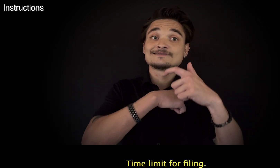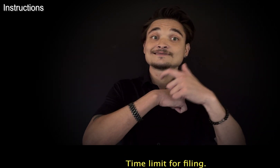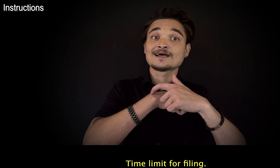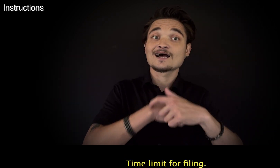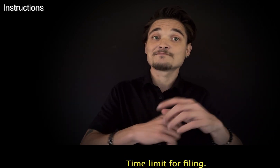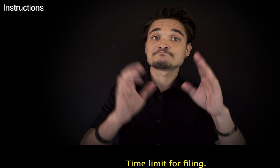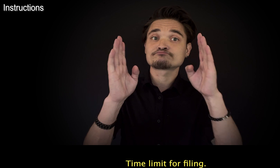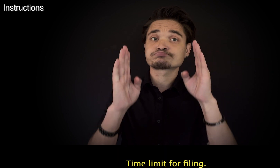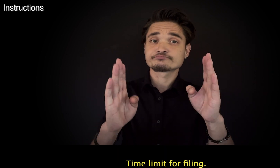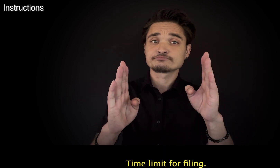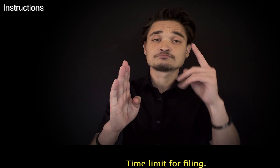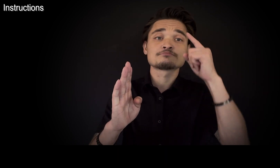Time limit for filing.